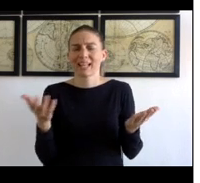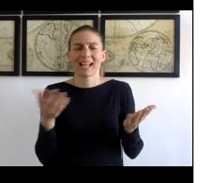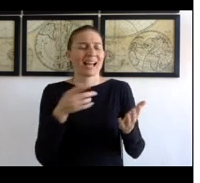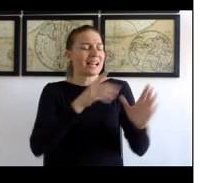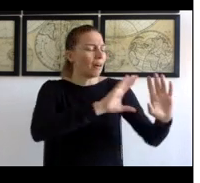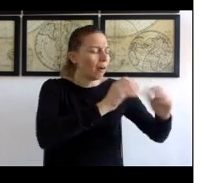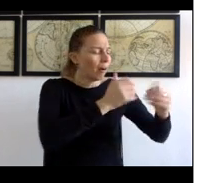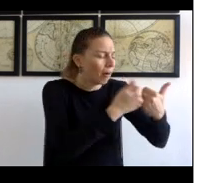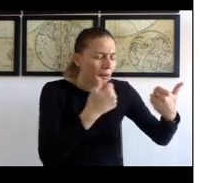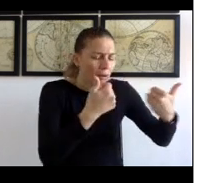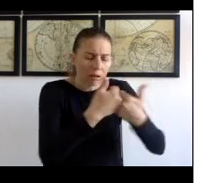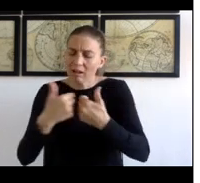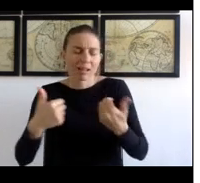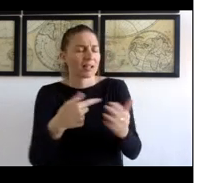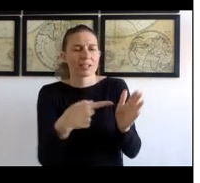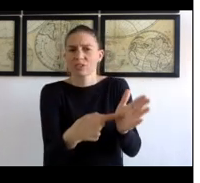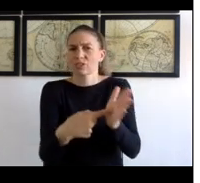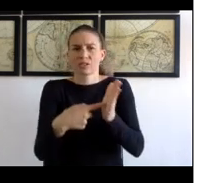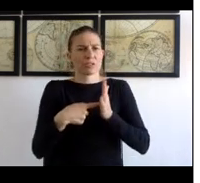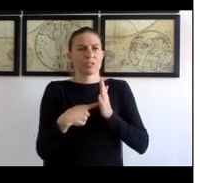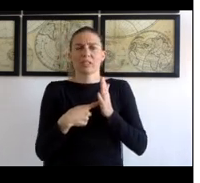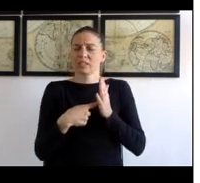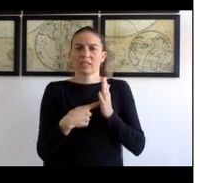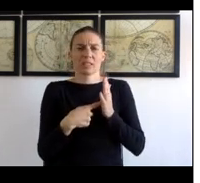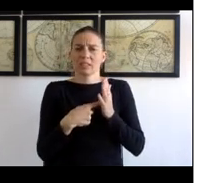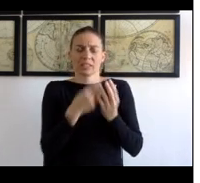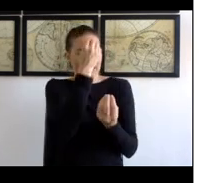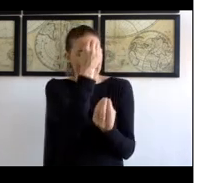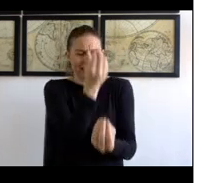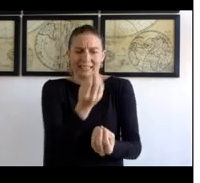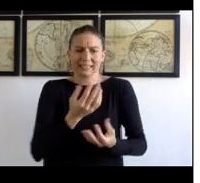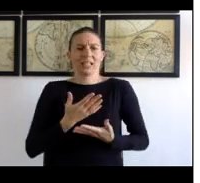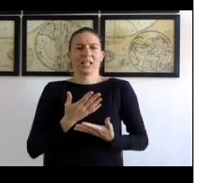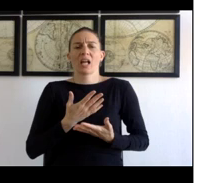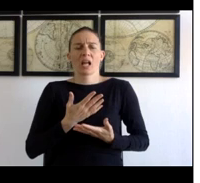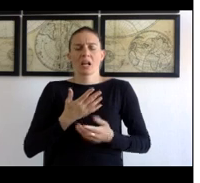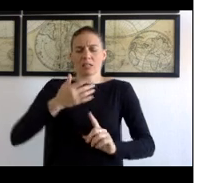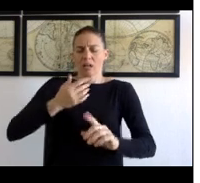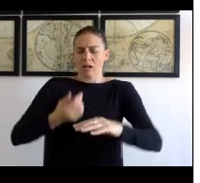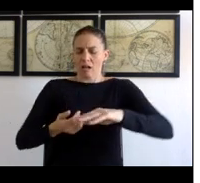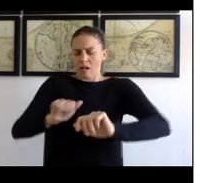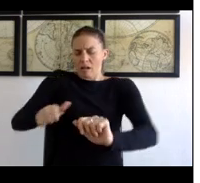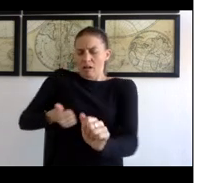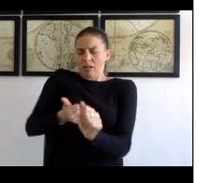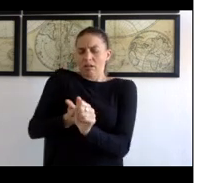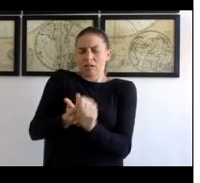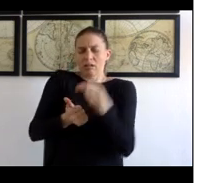about the main drivers of these outcomes and the gaps